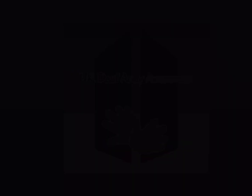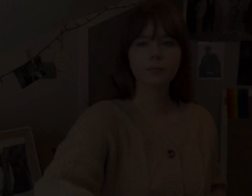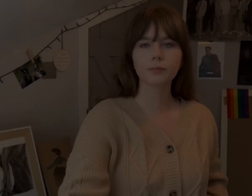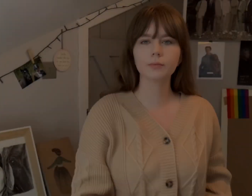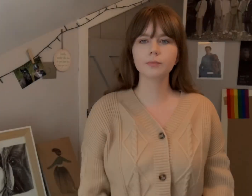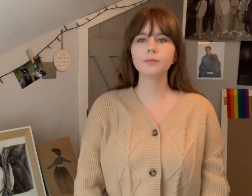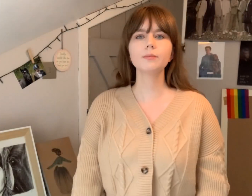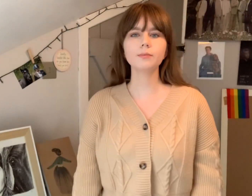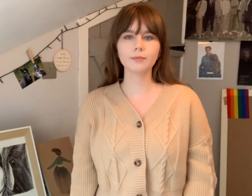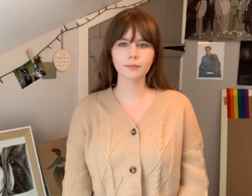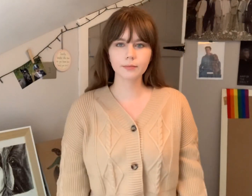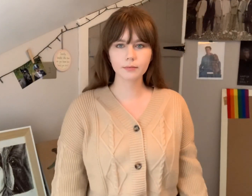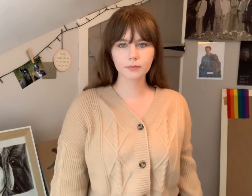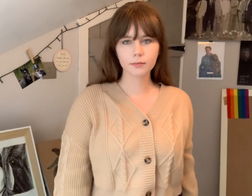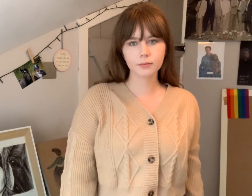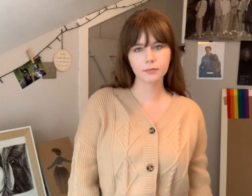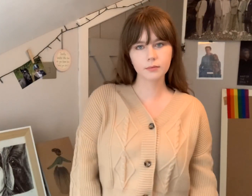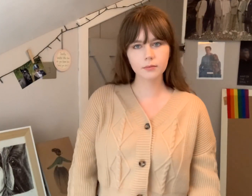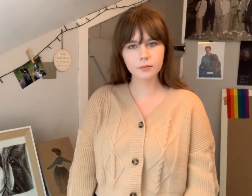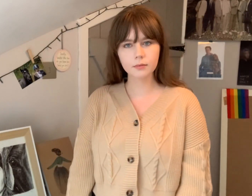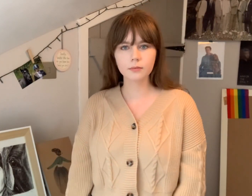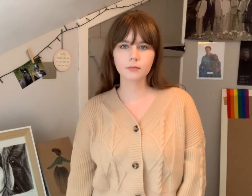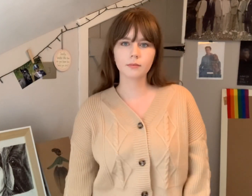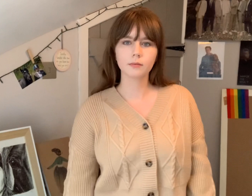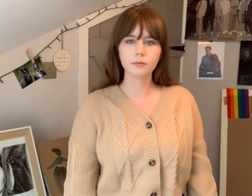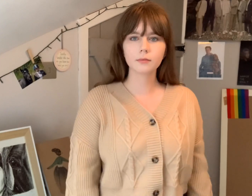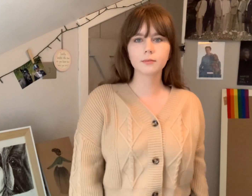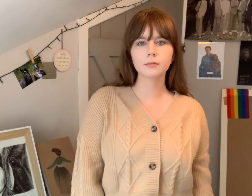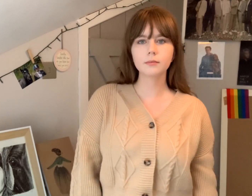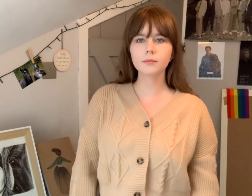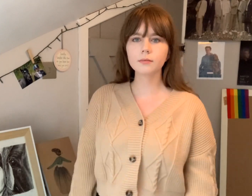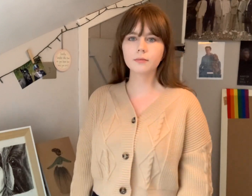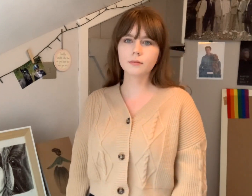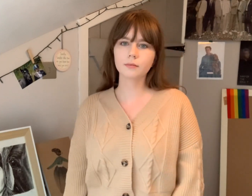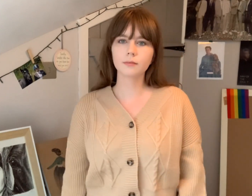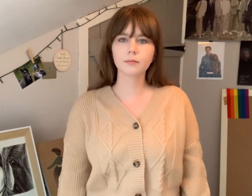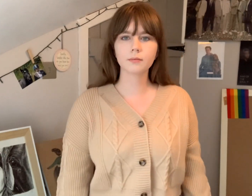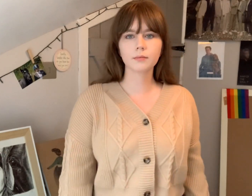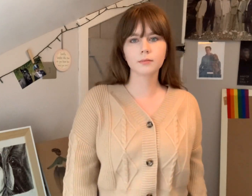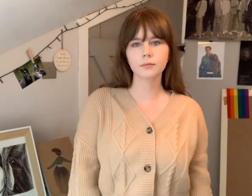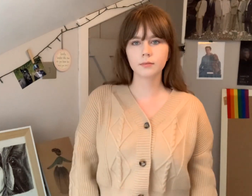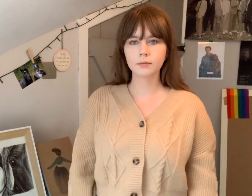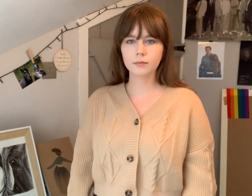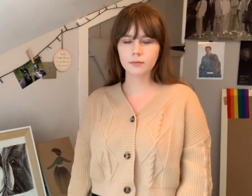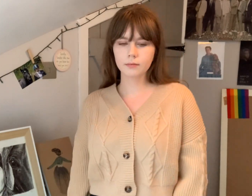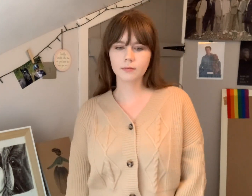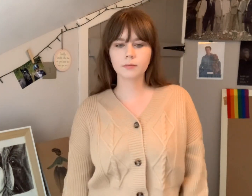*Louder than bomb plays*